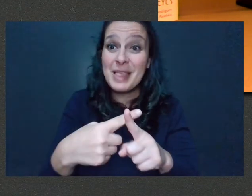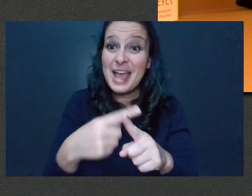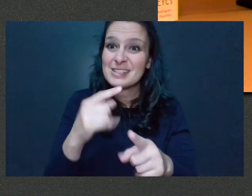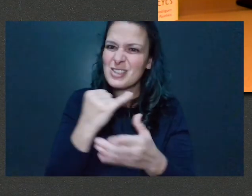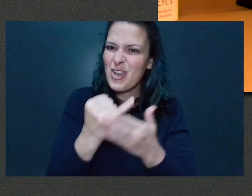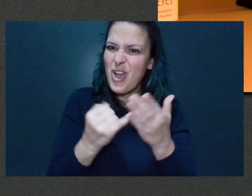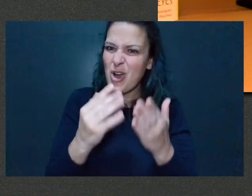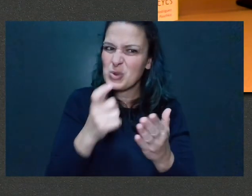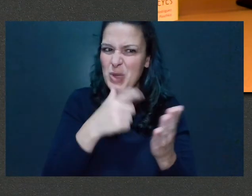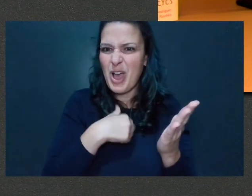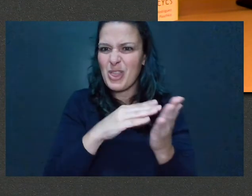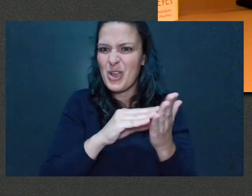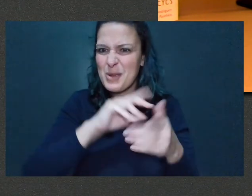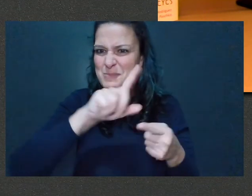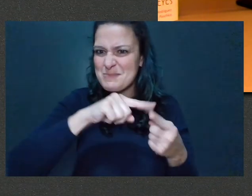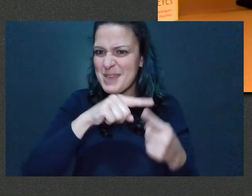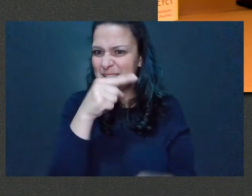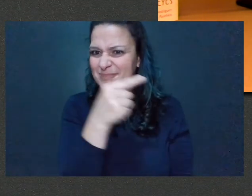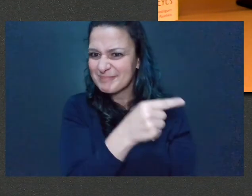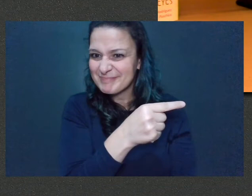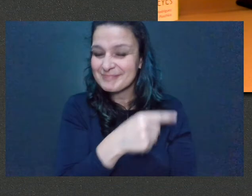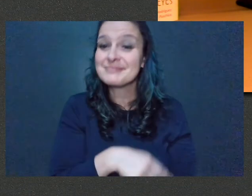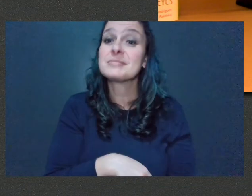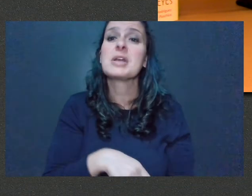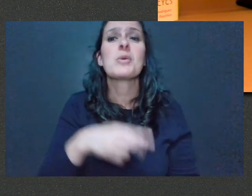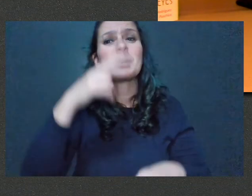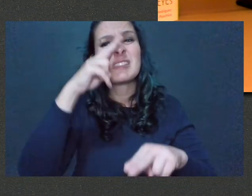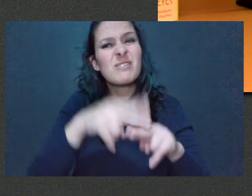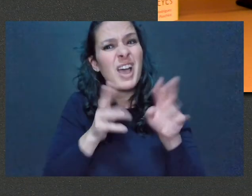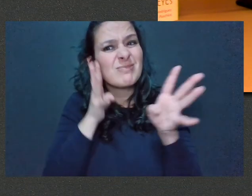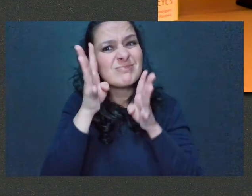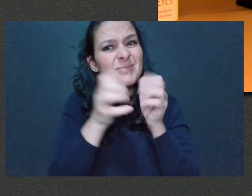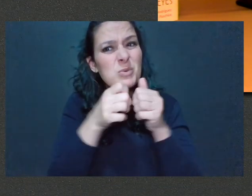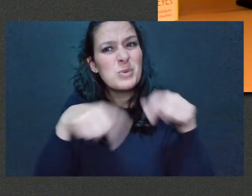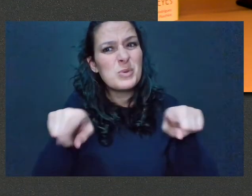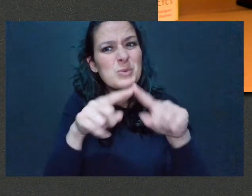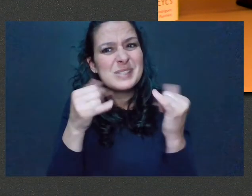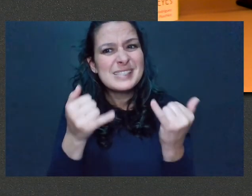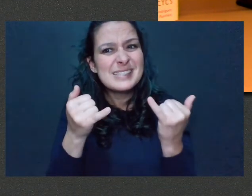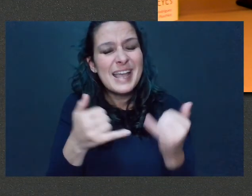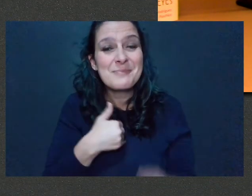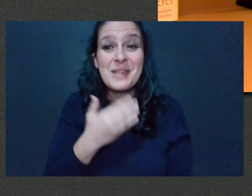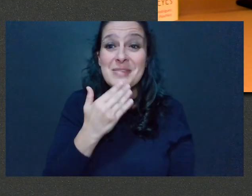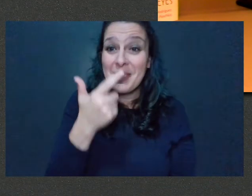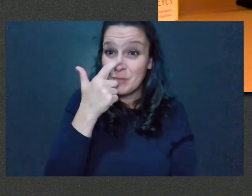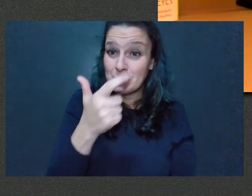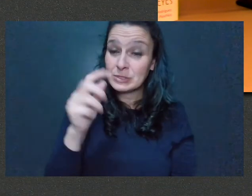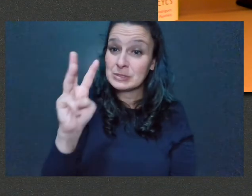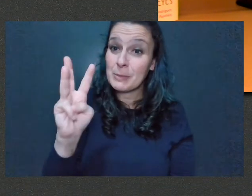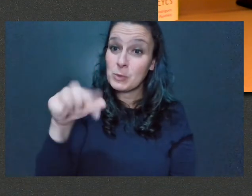It was a lot of fun creating with you today, boys and girls. Thank you for watching WQLN PBS,